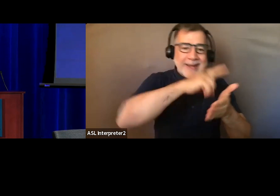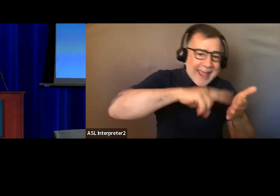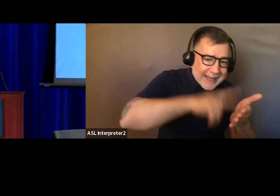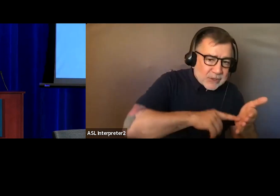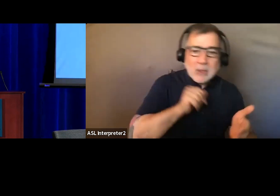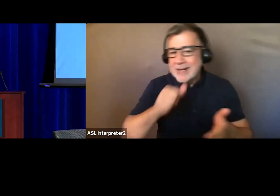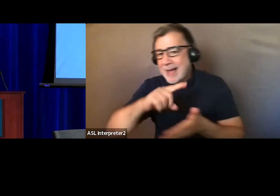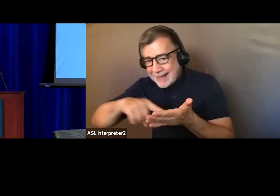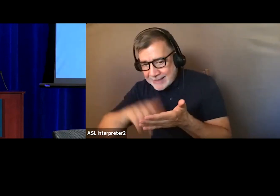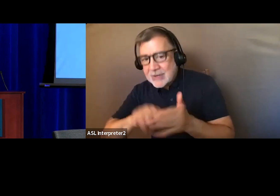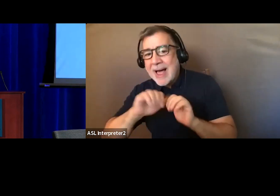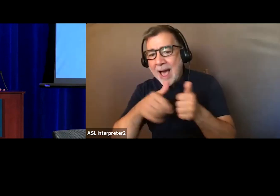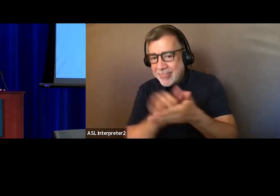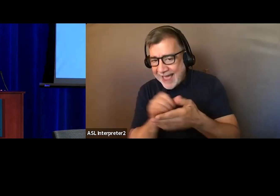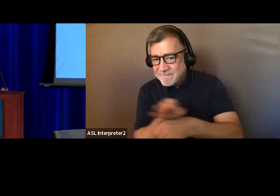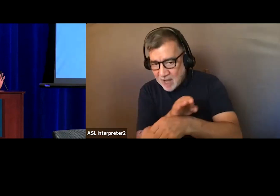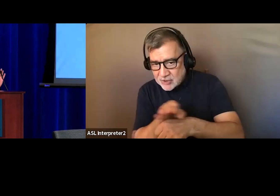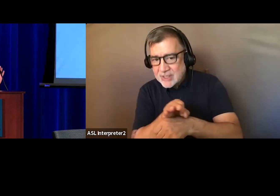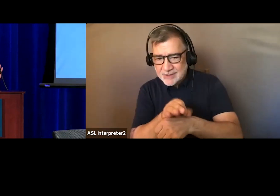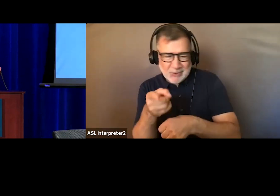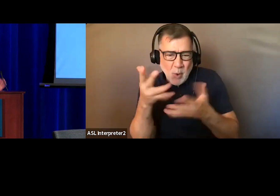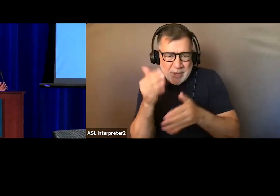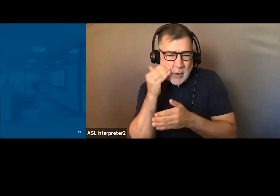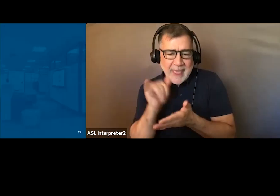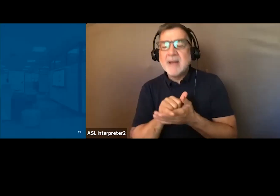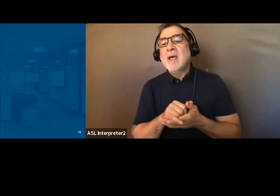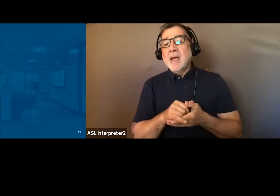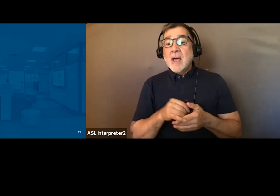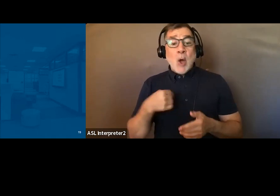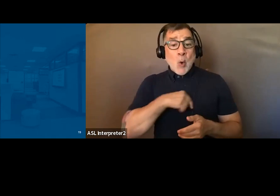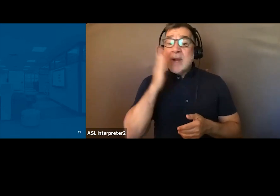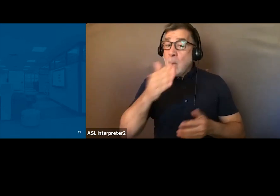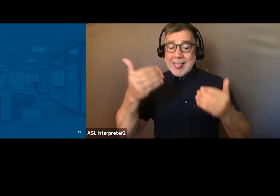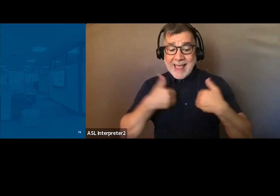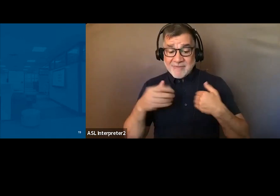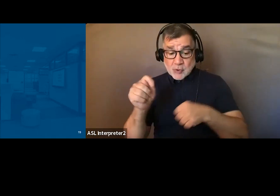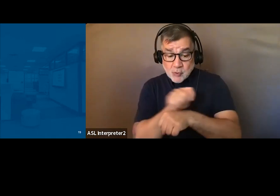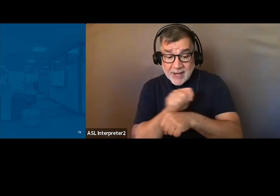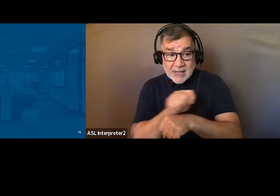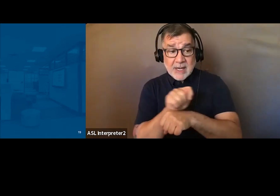Okay, training, we do have training ready for everybody. It's being finalized.